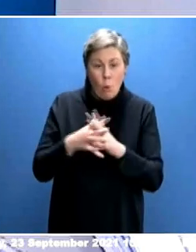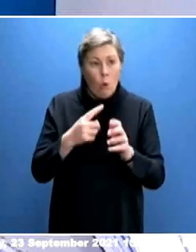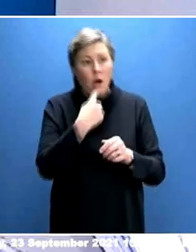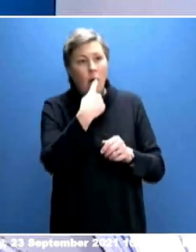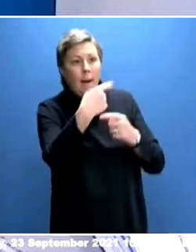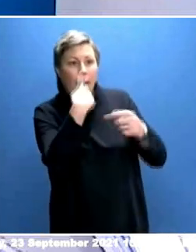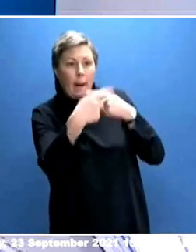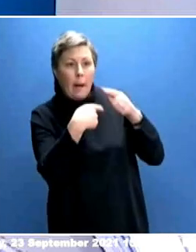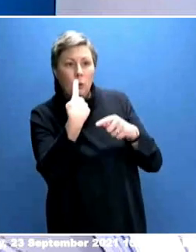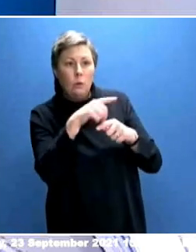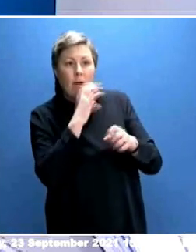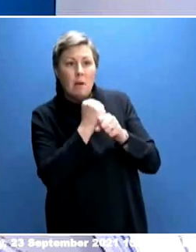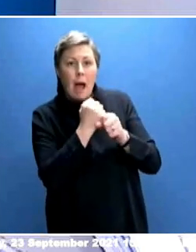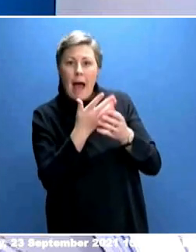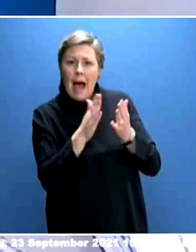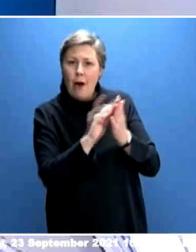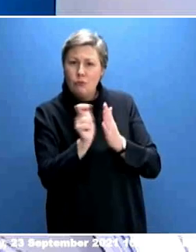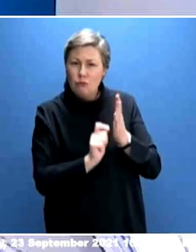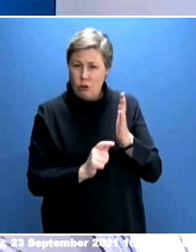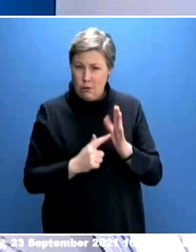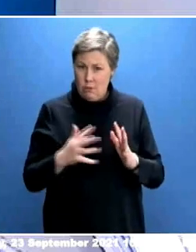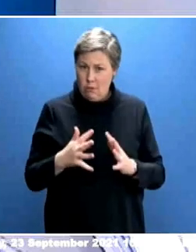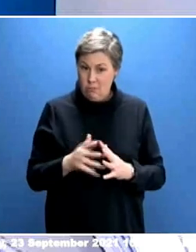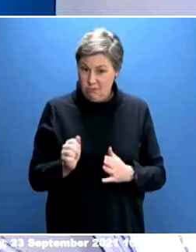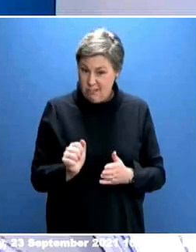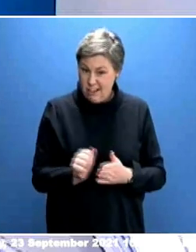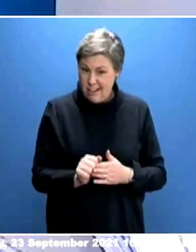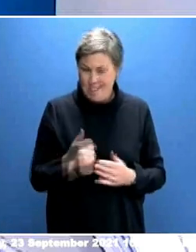Am I right, Ms Kerr? Yes, sir.